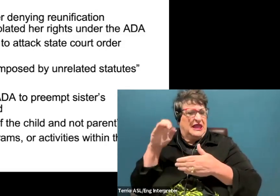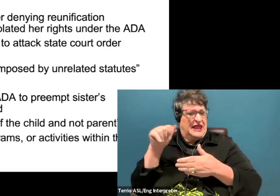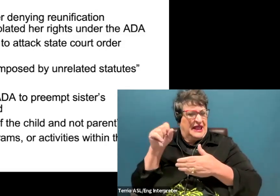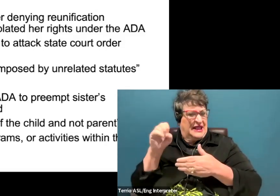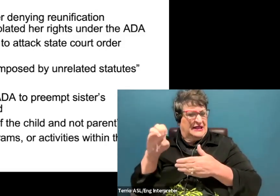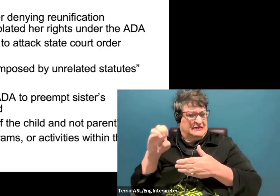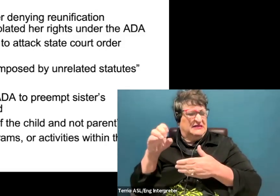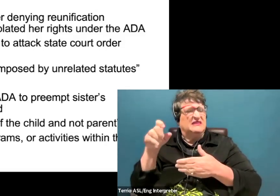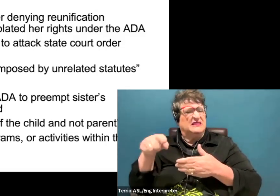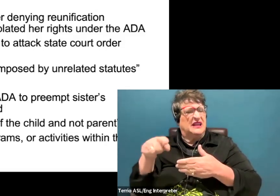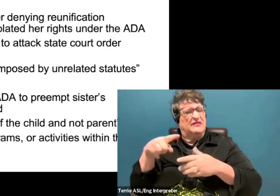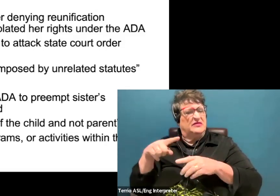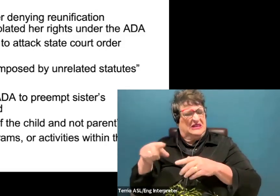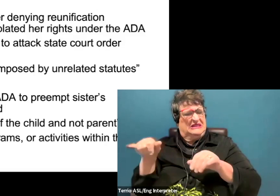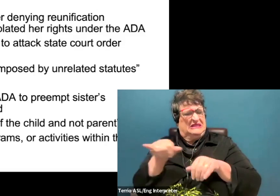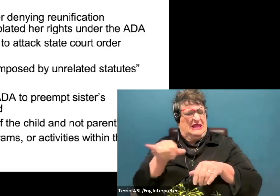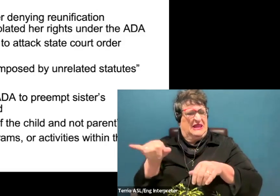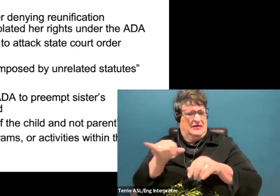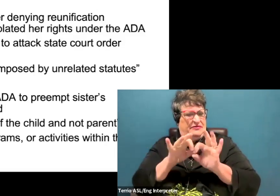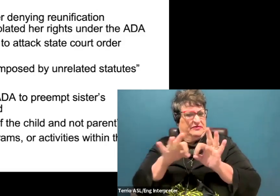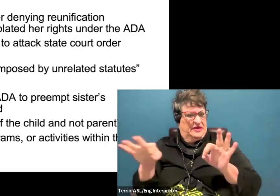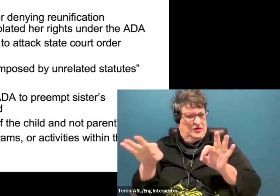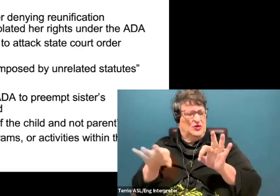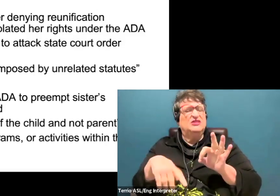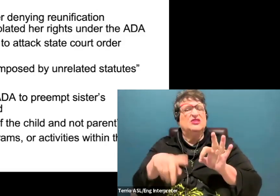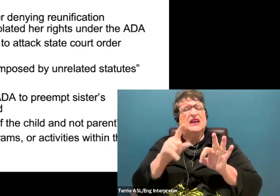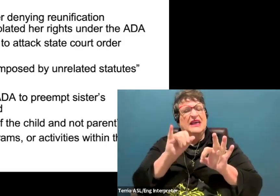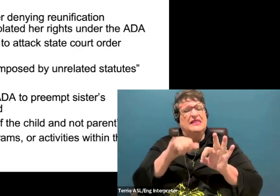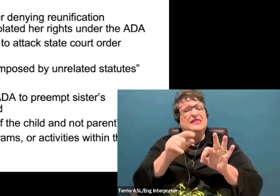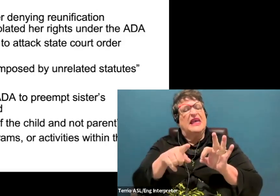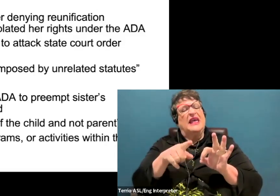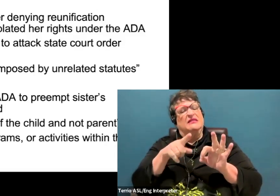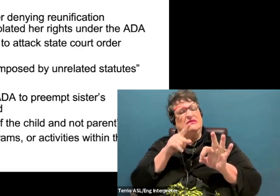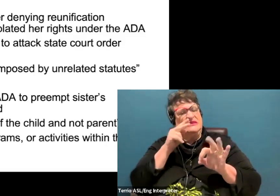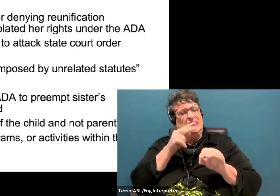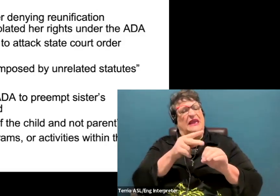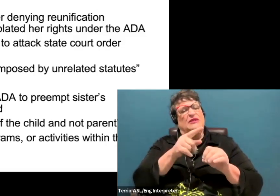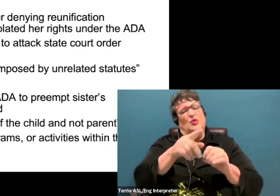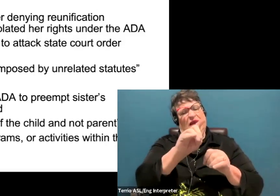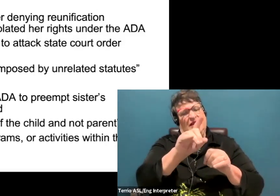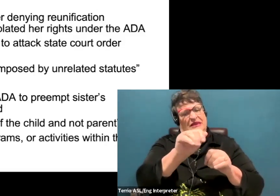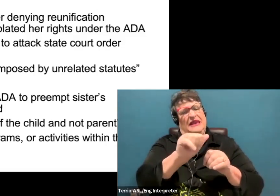and those cases cite to the ADA's purpose clause. The reason I mention that is because